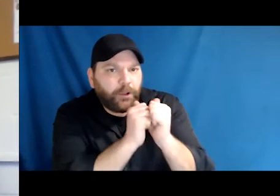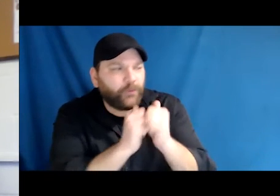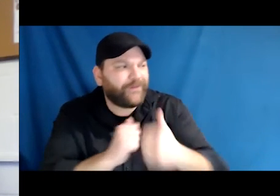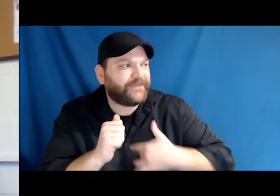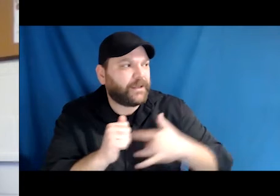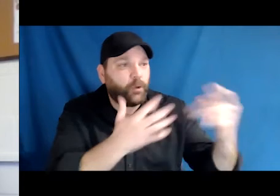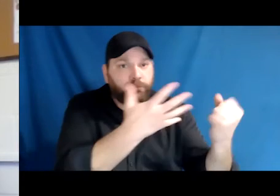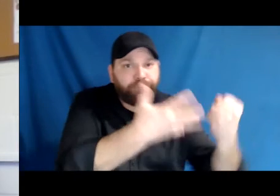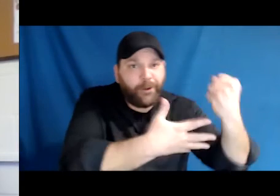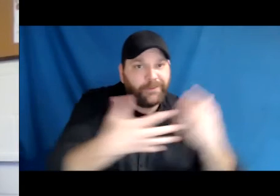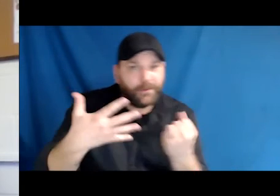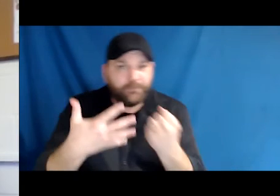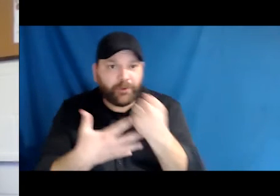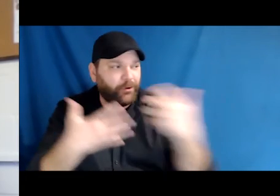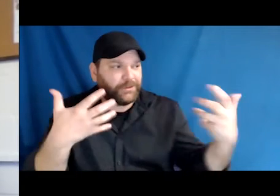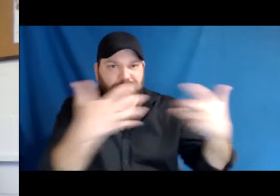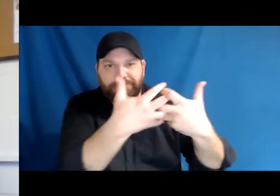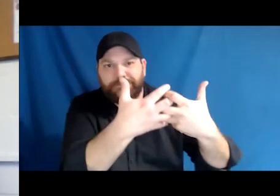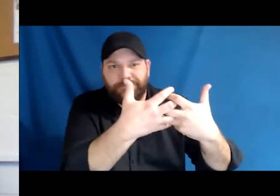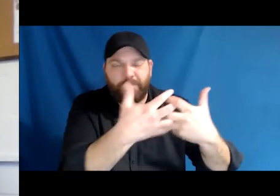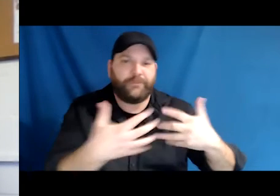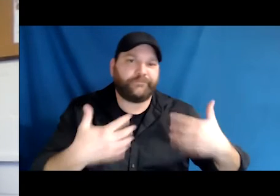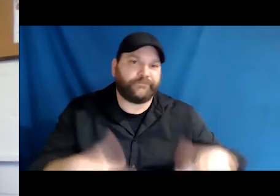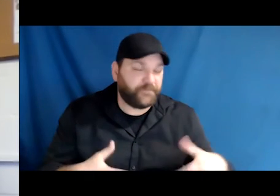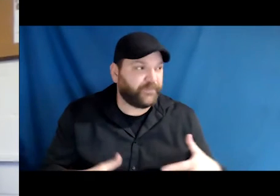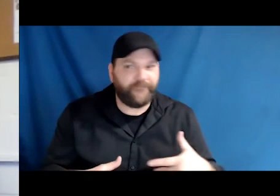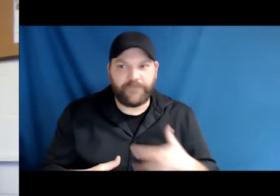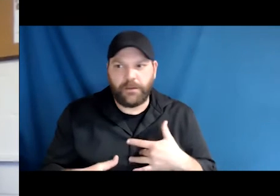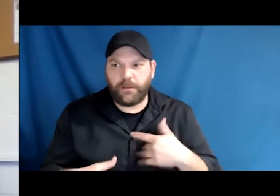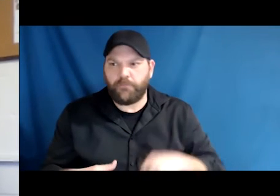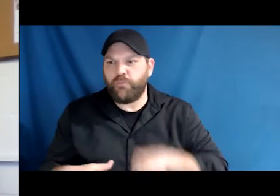and I'm really proud of this project because it brought attention to how individual food